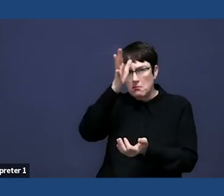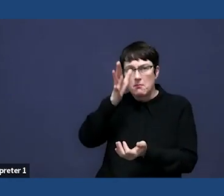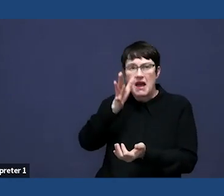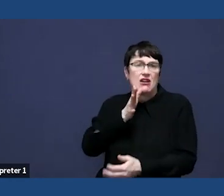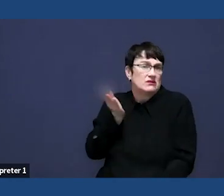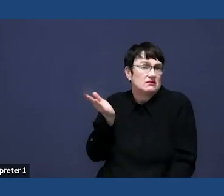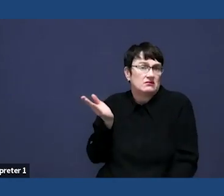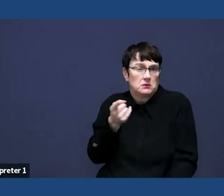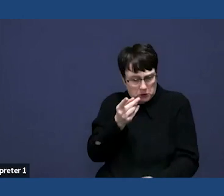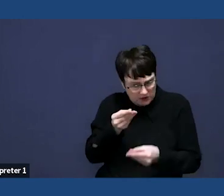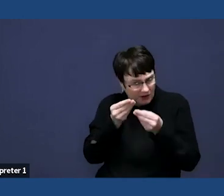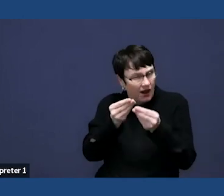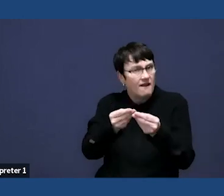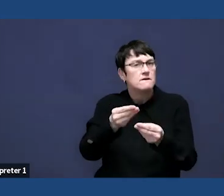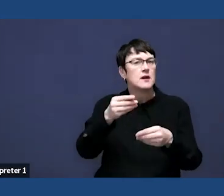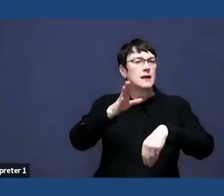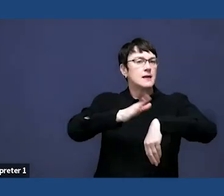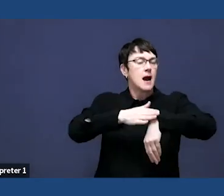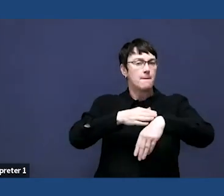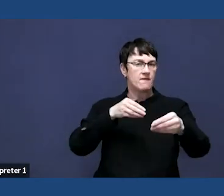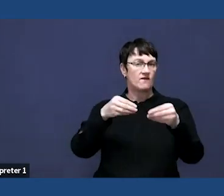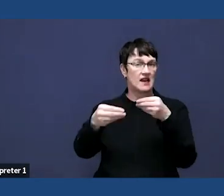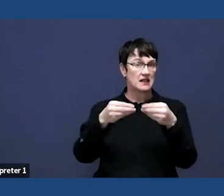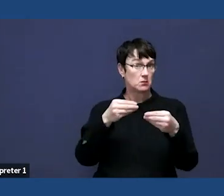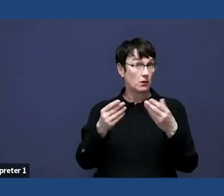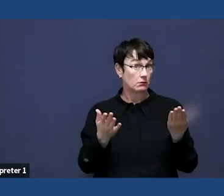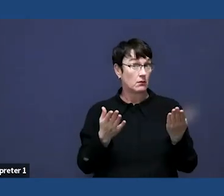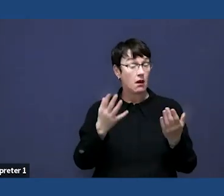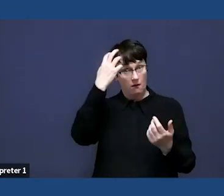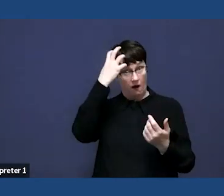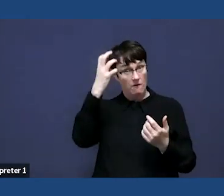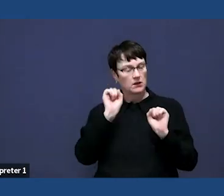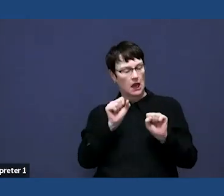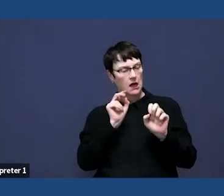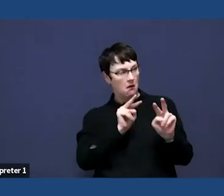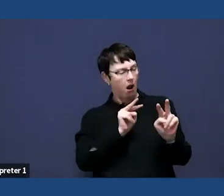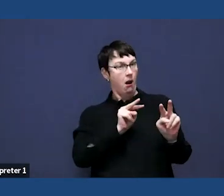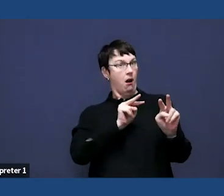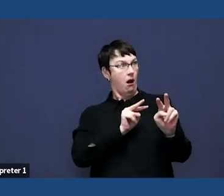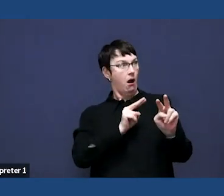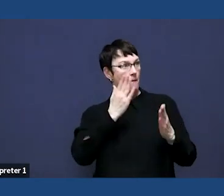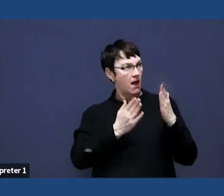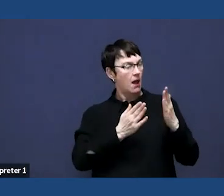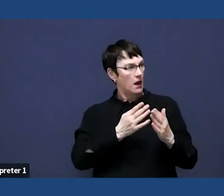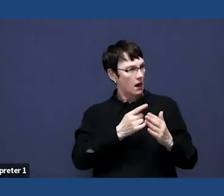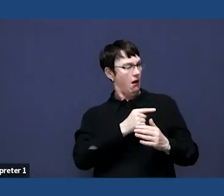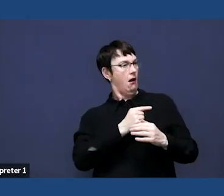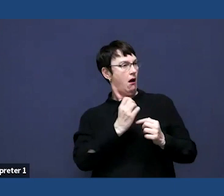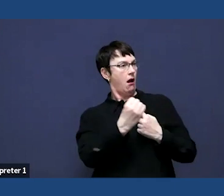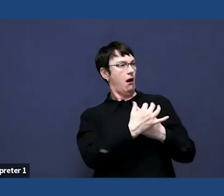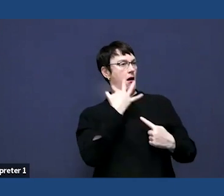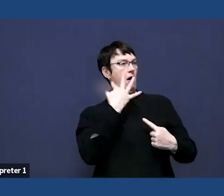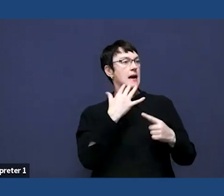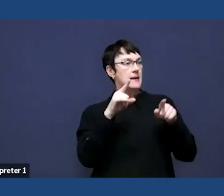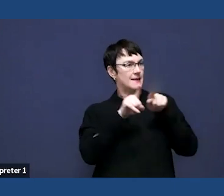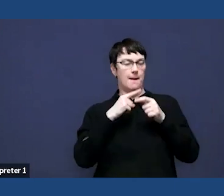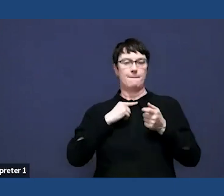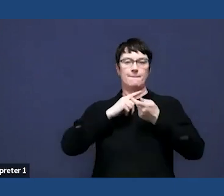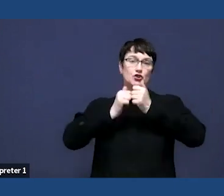We have international issues we're not supporting. This is the other point I wanted to mention.